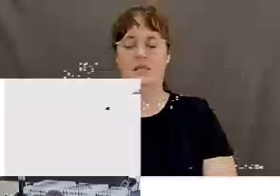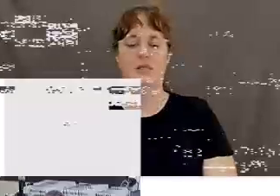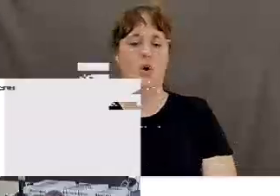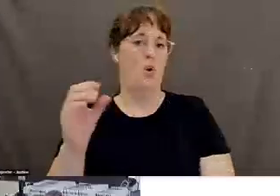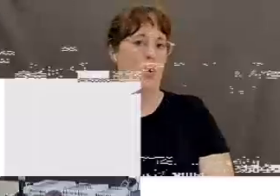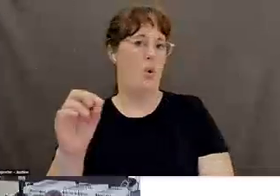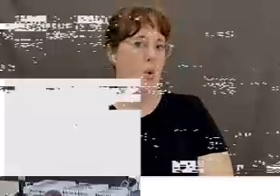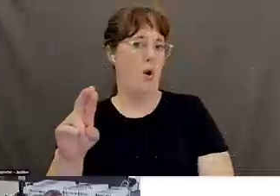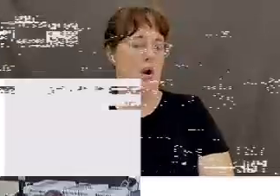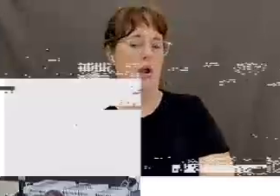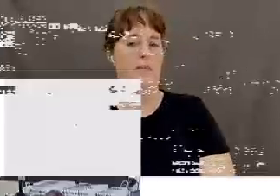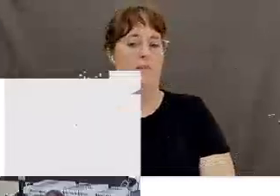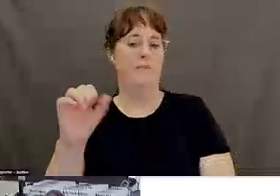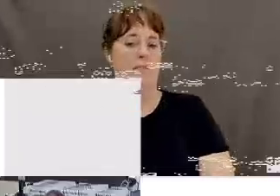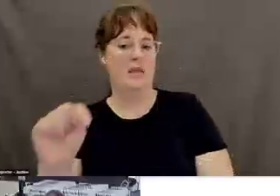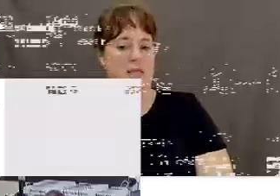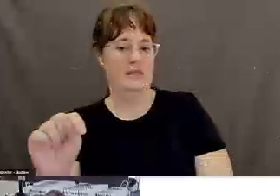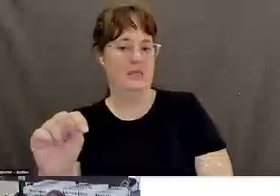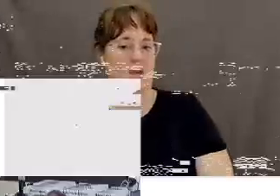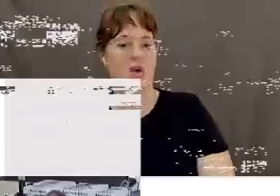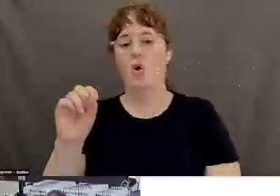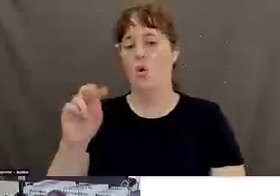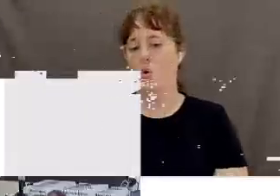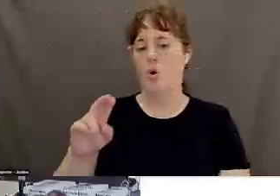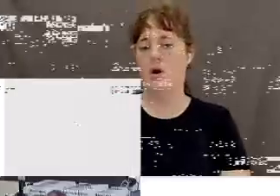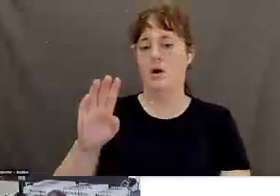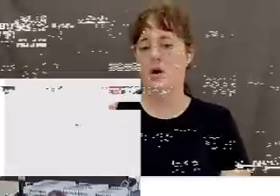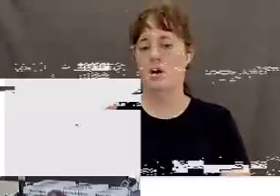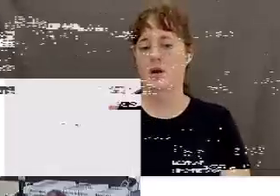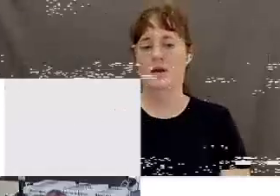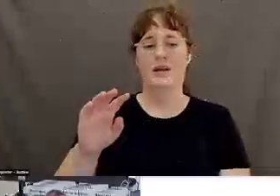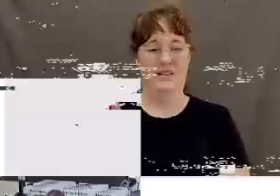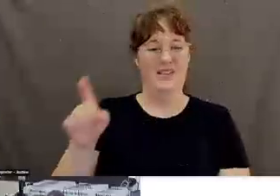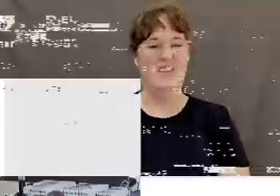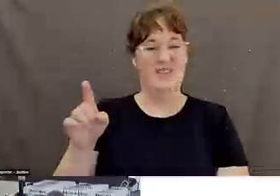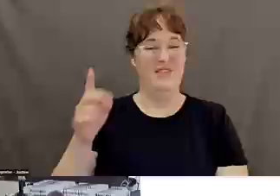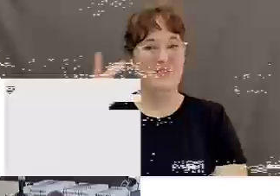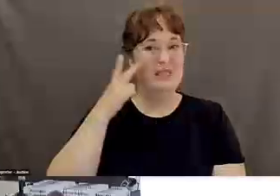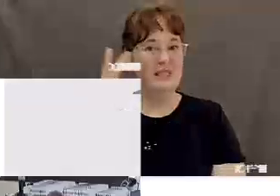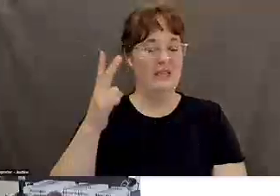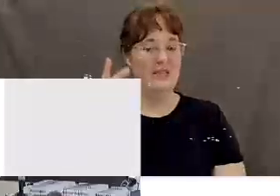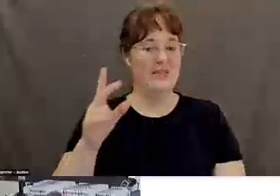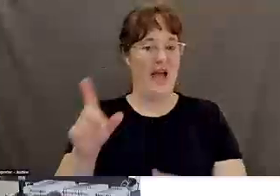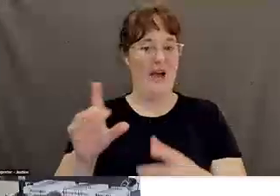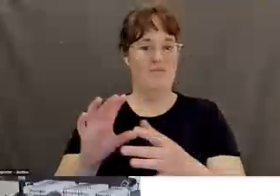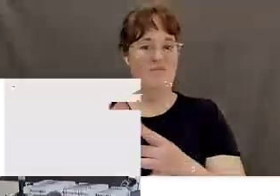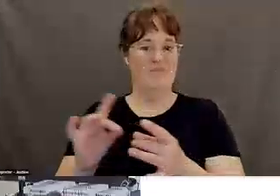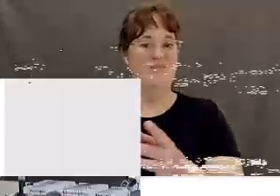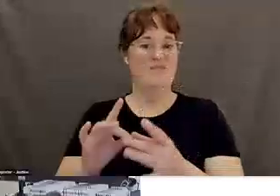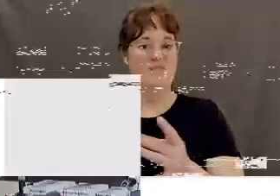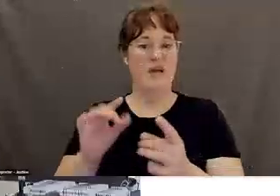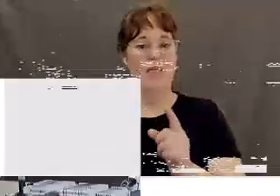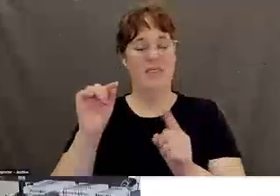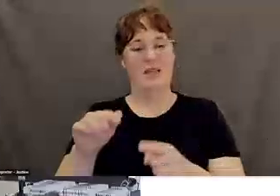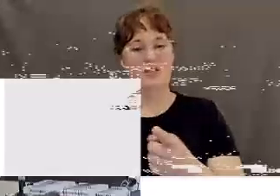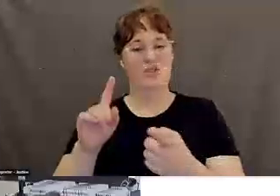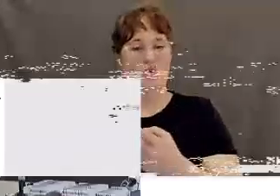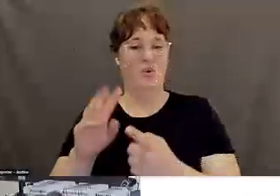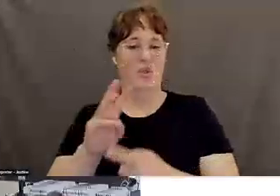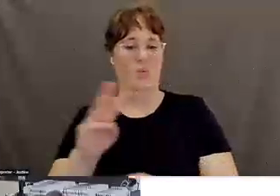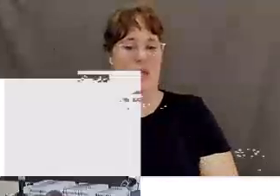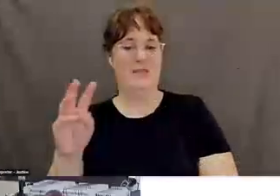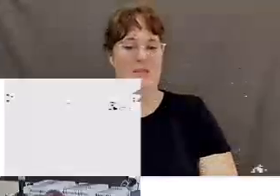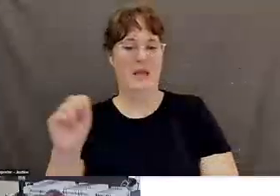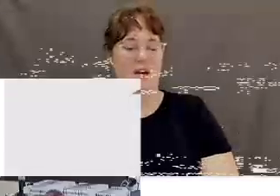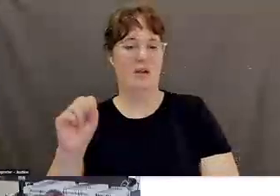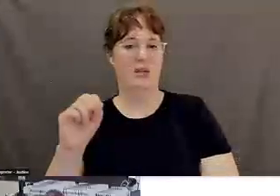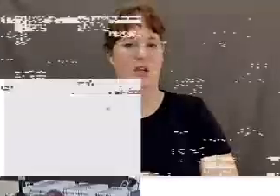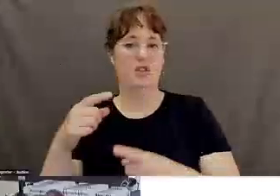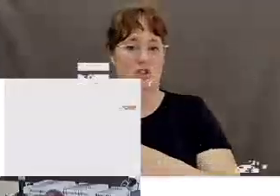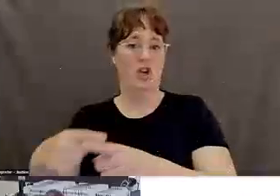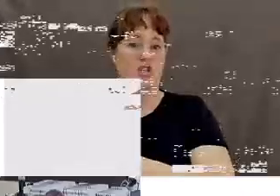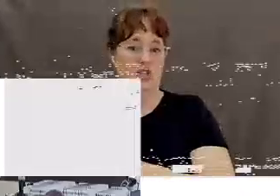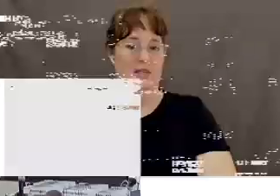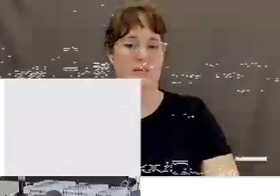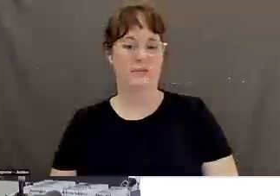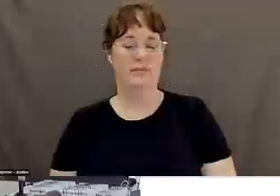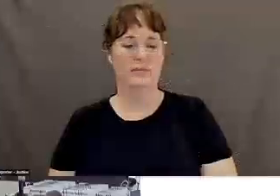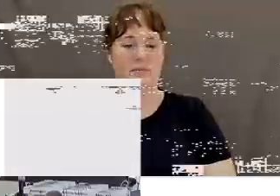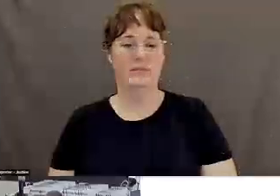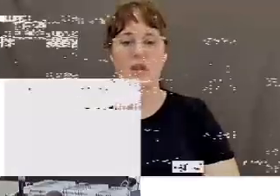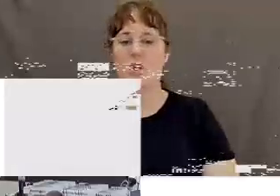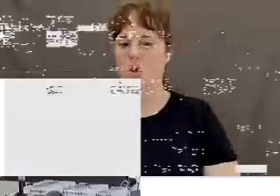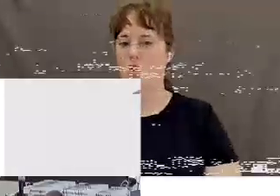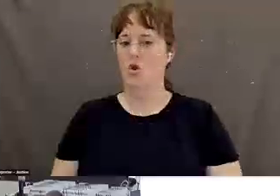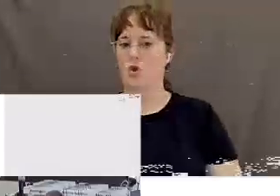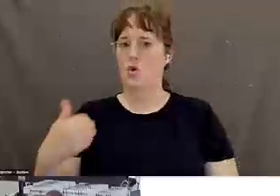Boardroom: met the goal here of terminus or bus by getting us to the West Seattle Junction. With that, I understand we are required to carry a significant amount of contingency funding